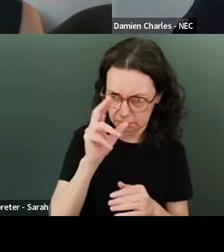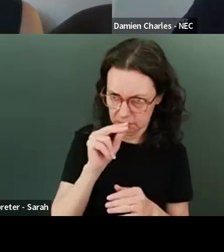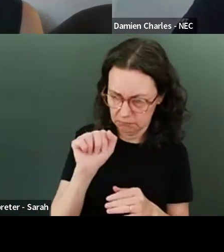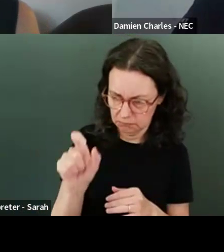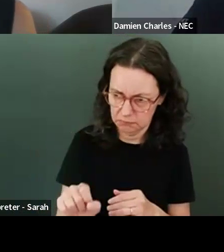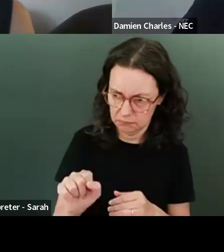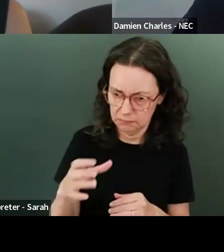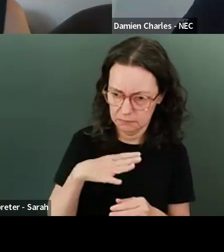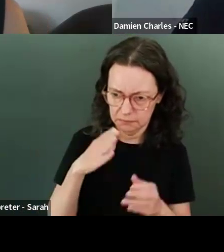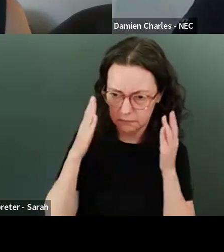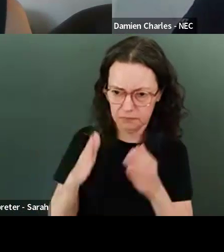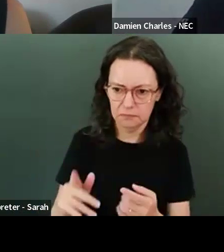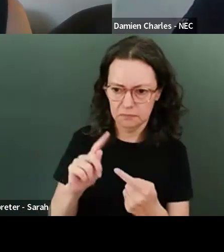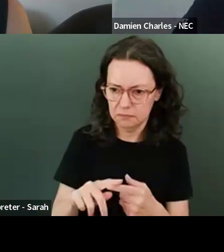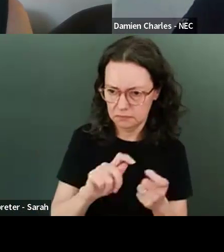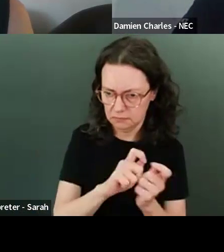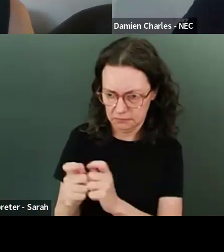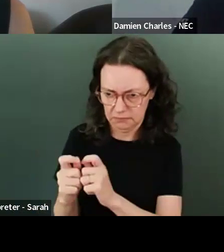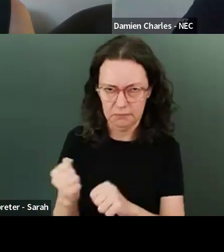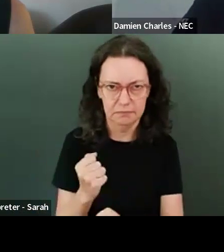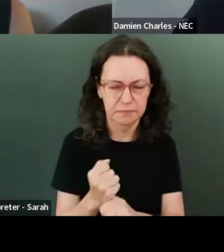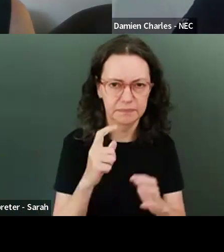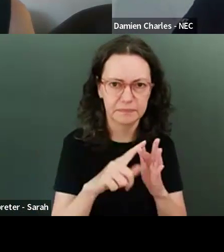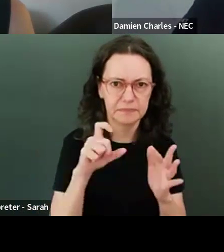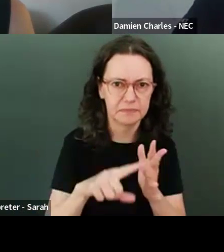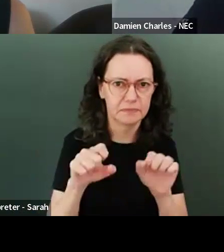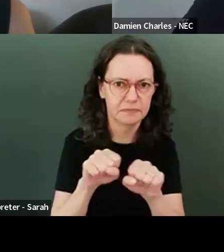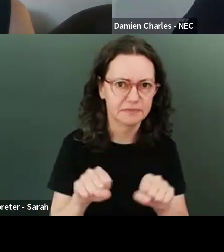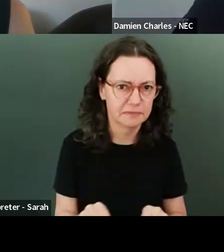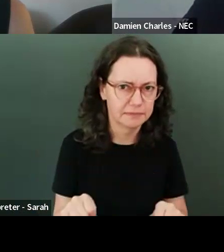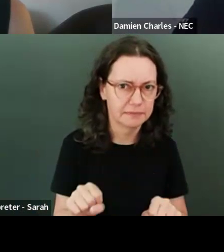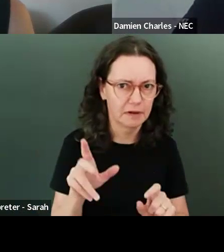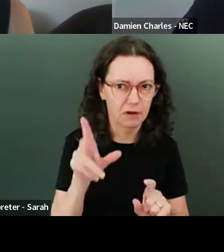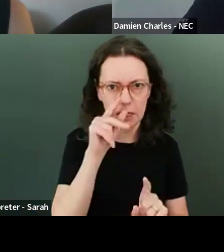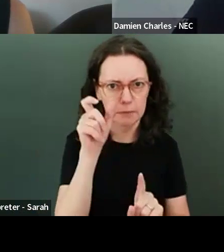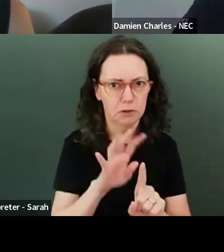trying to kind of create that ecosystem